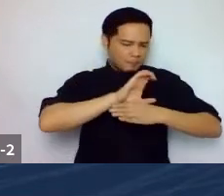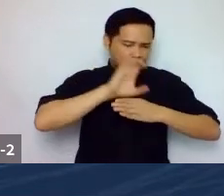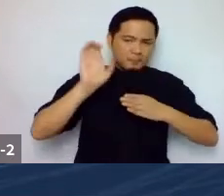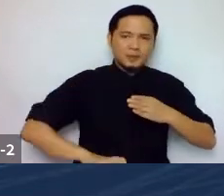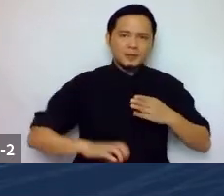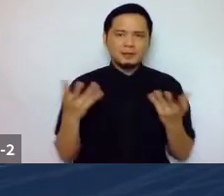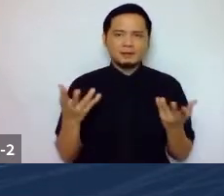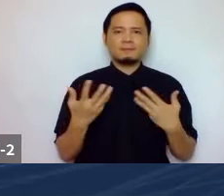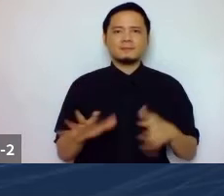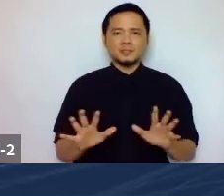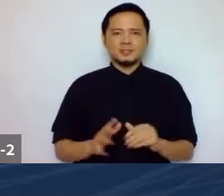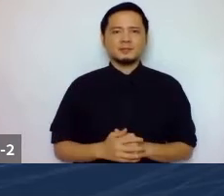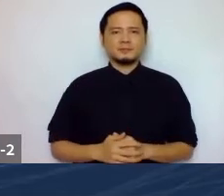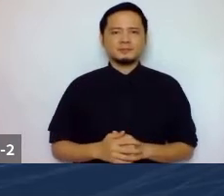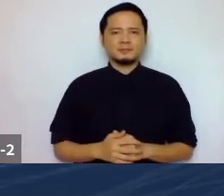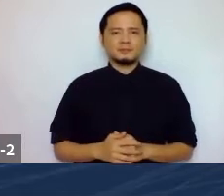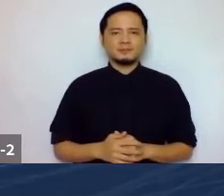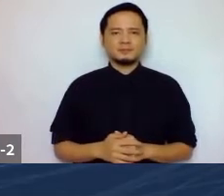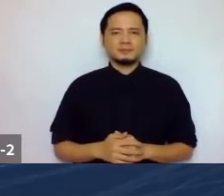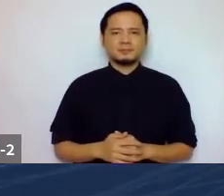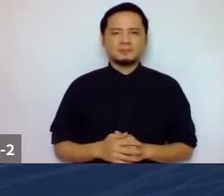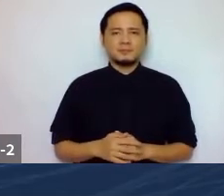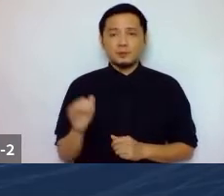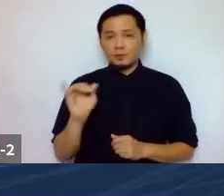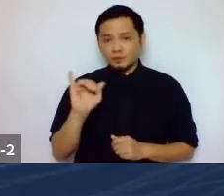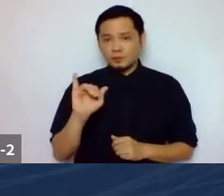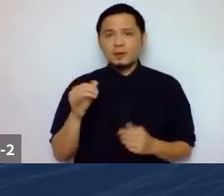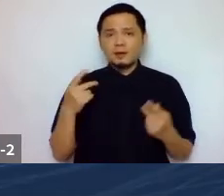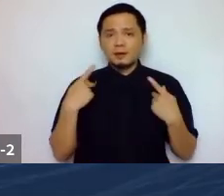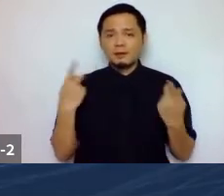And on vaccines, most likely there are vaccines that will come later on that will only require one dose.